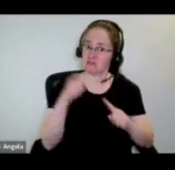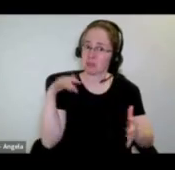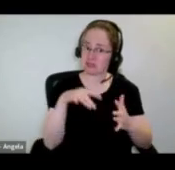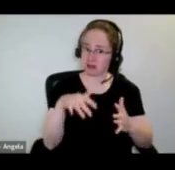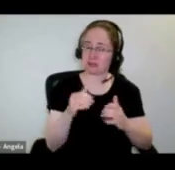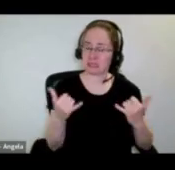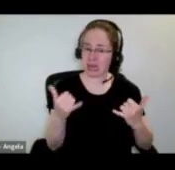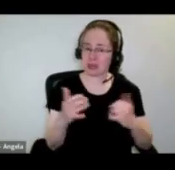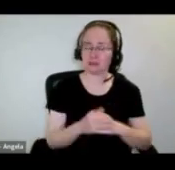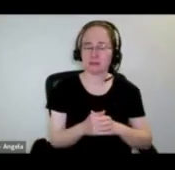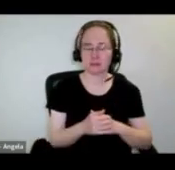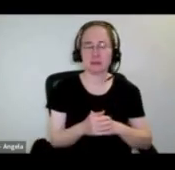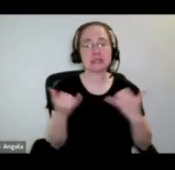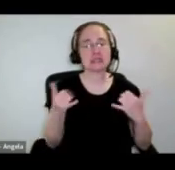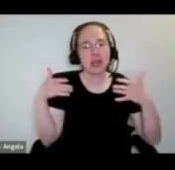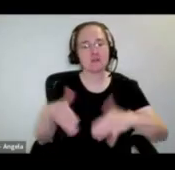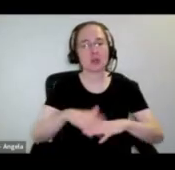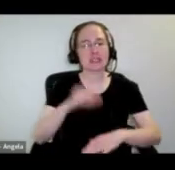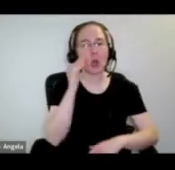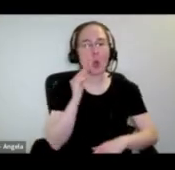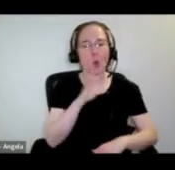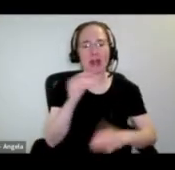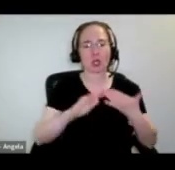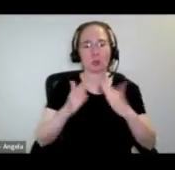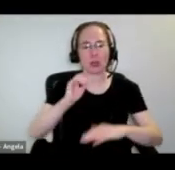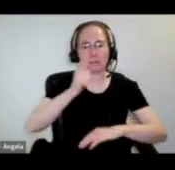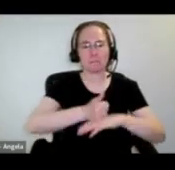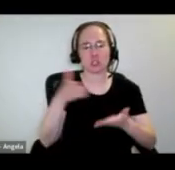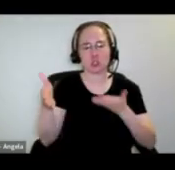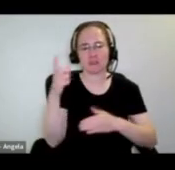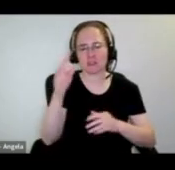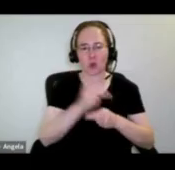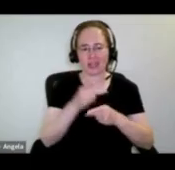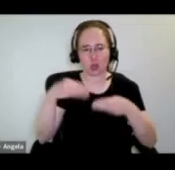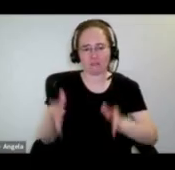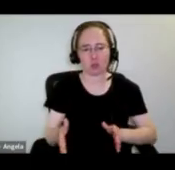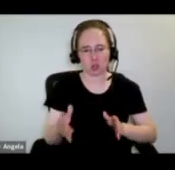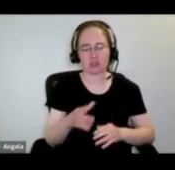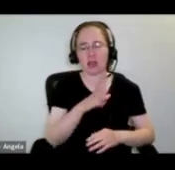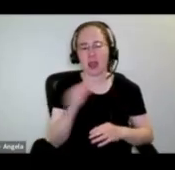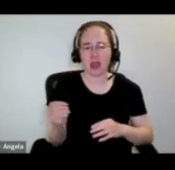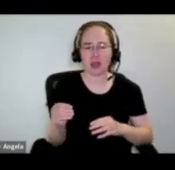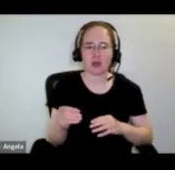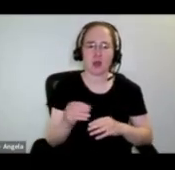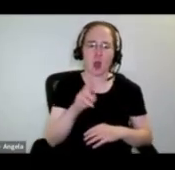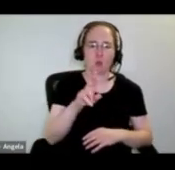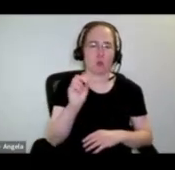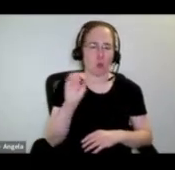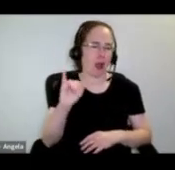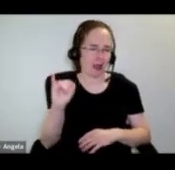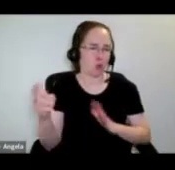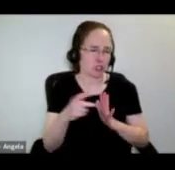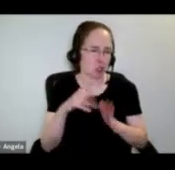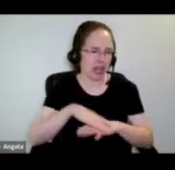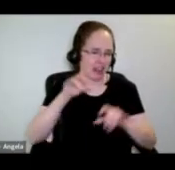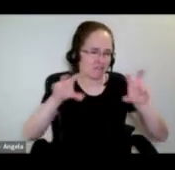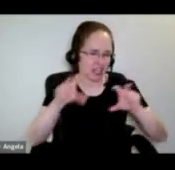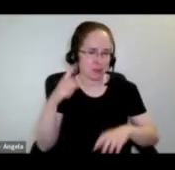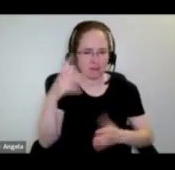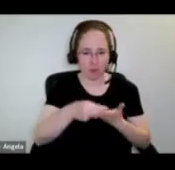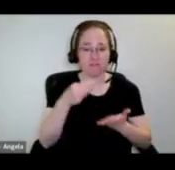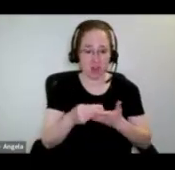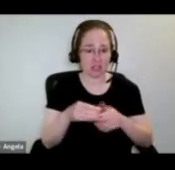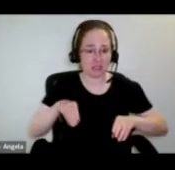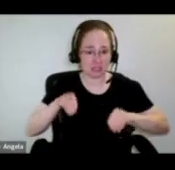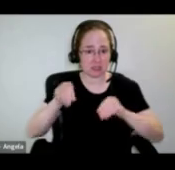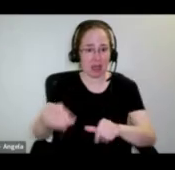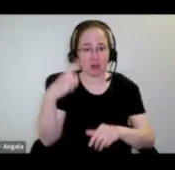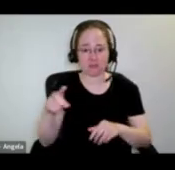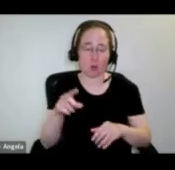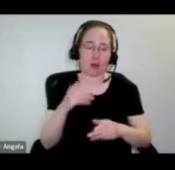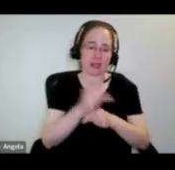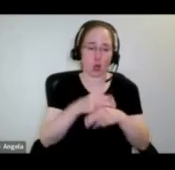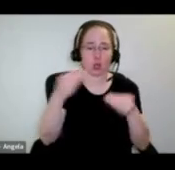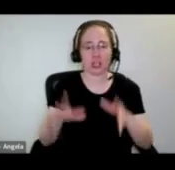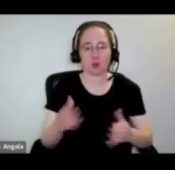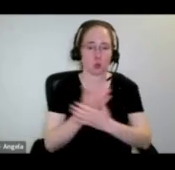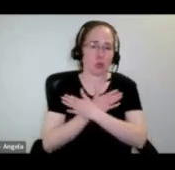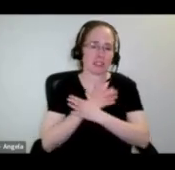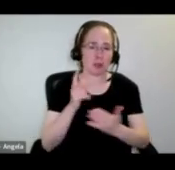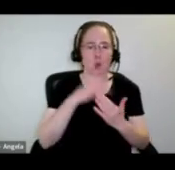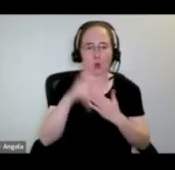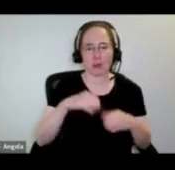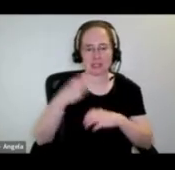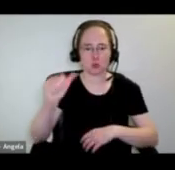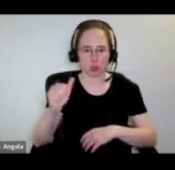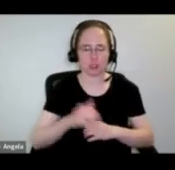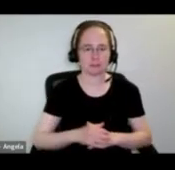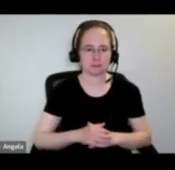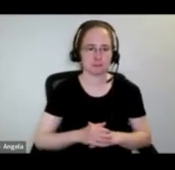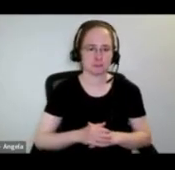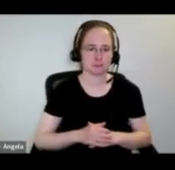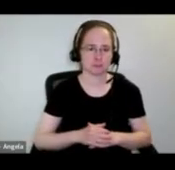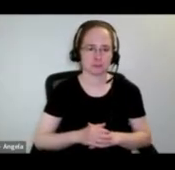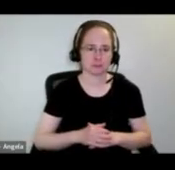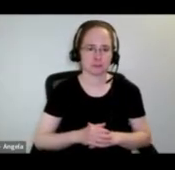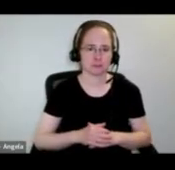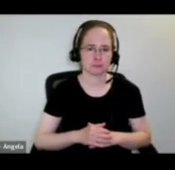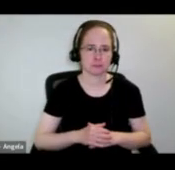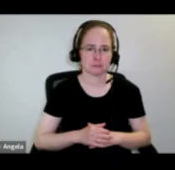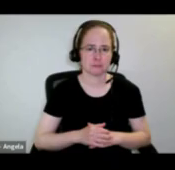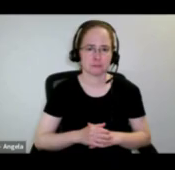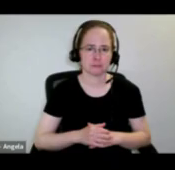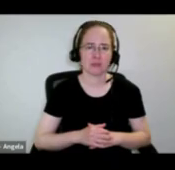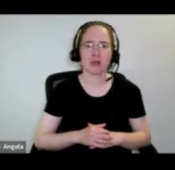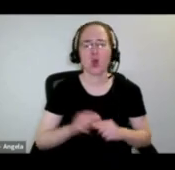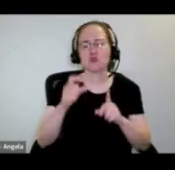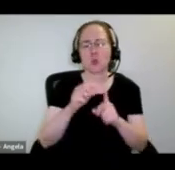David Watkins: I'm really excited to share some highlights of the study with you. Today, I'm going to focus on the home and community-based services for caregivers, and the return on investment, or ROI, for funds spent on caregiver respite programs in Georgia. Next slide.